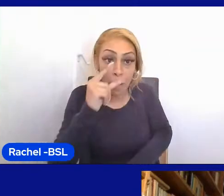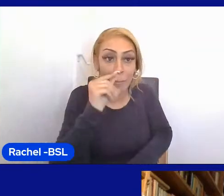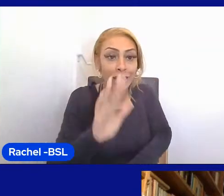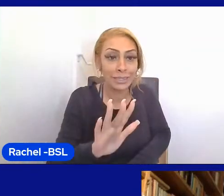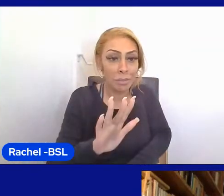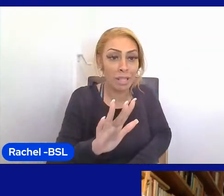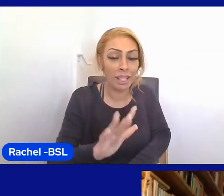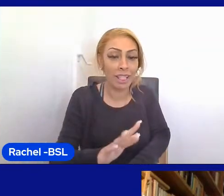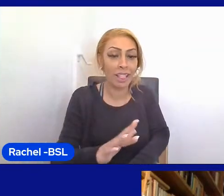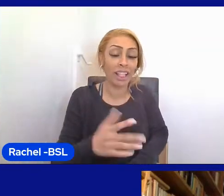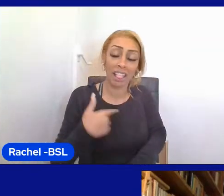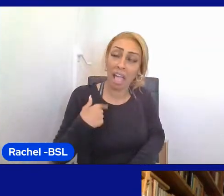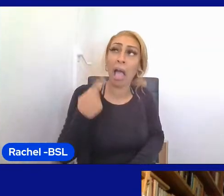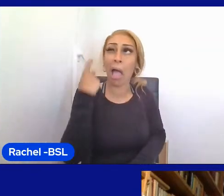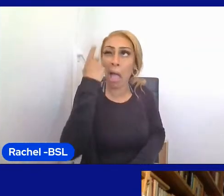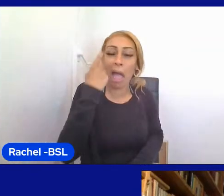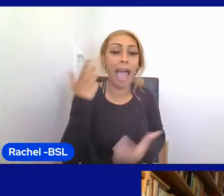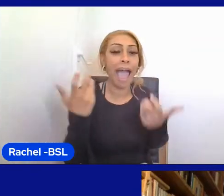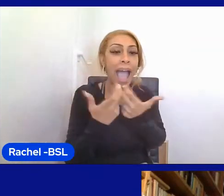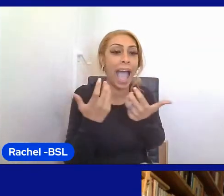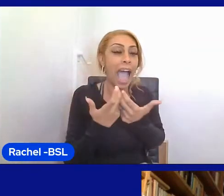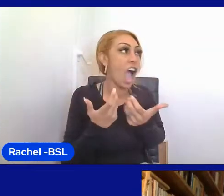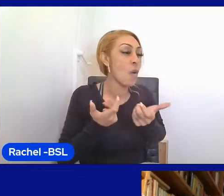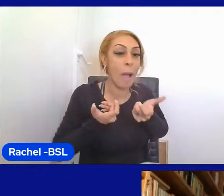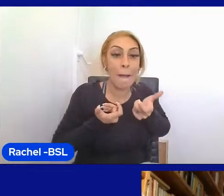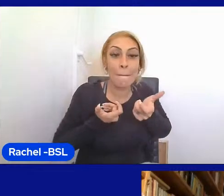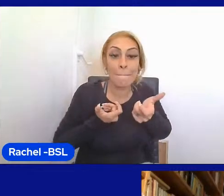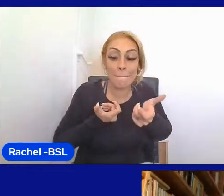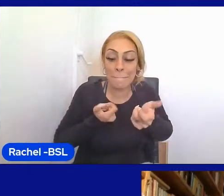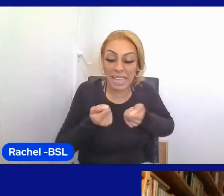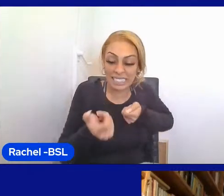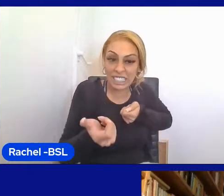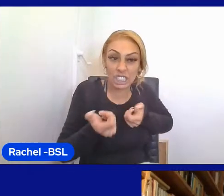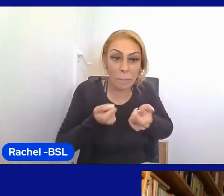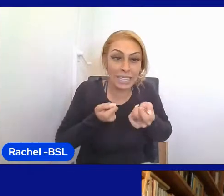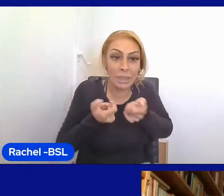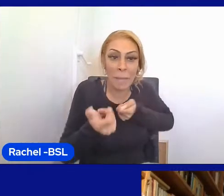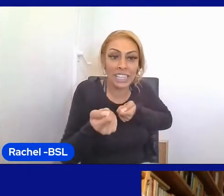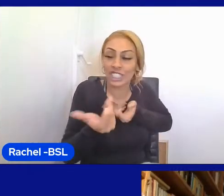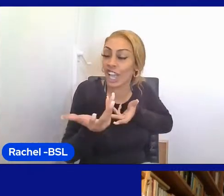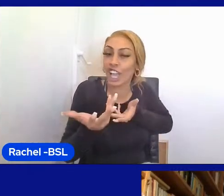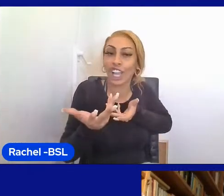compete against one another in a fantasy world because it gets you out walking I might